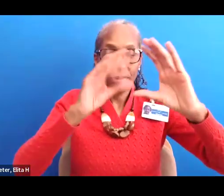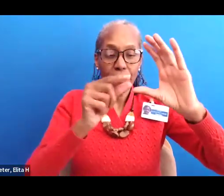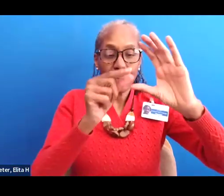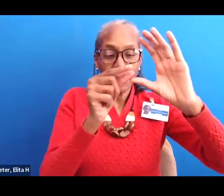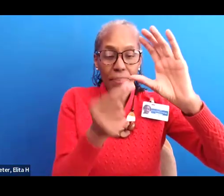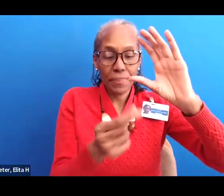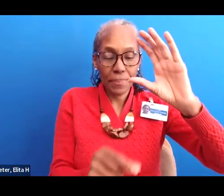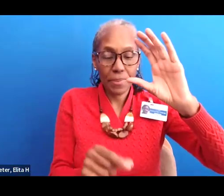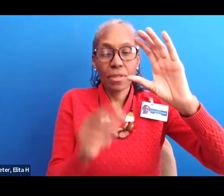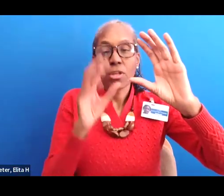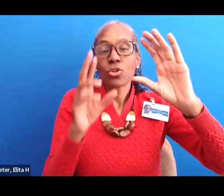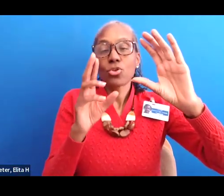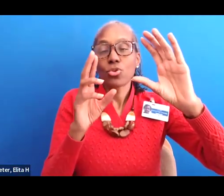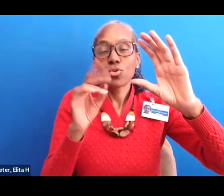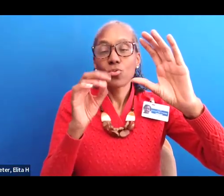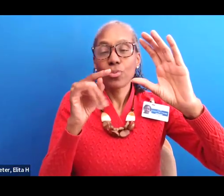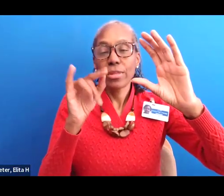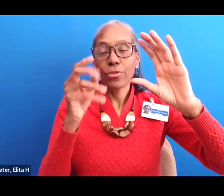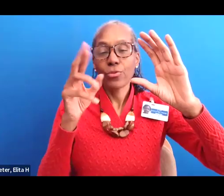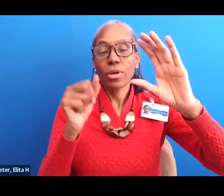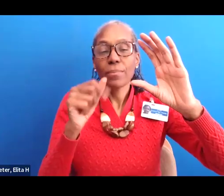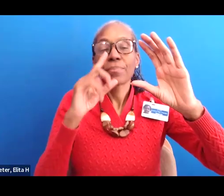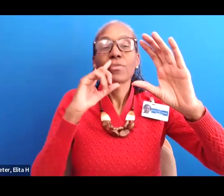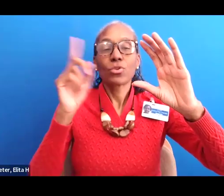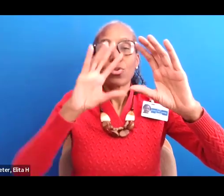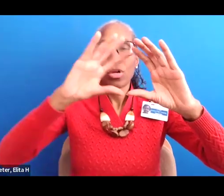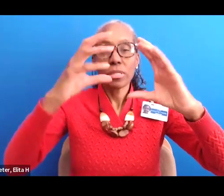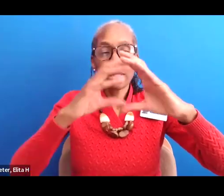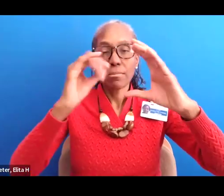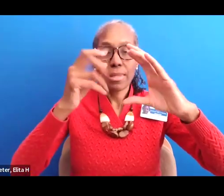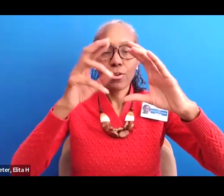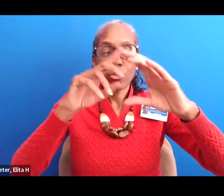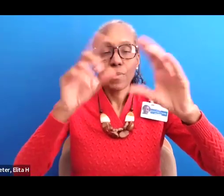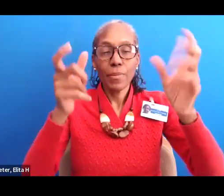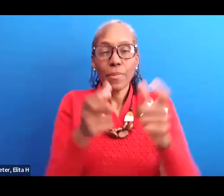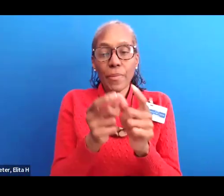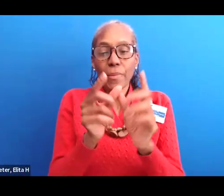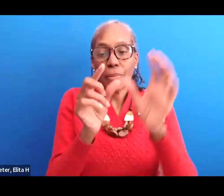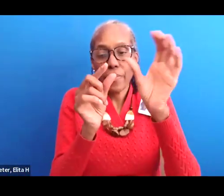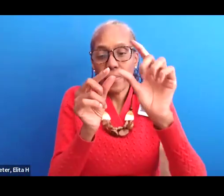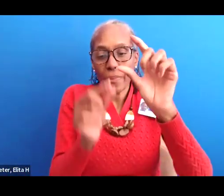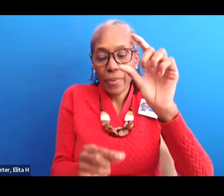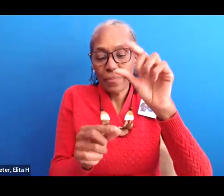There's the external one, and then there's an internal one that's right at the base of the bladder, and sometimes that's not working